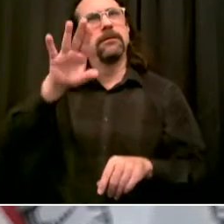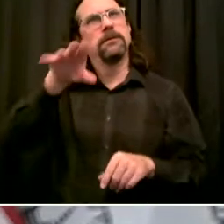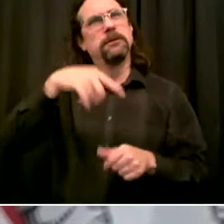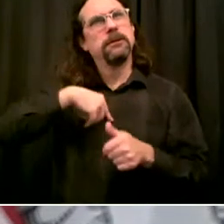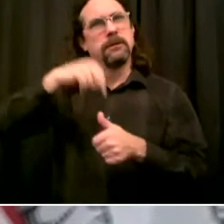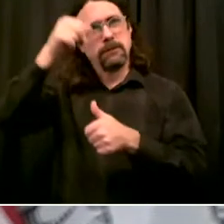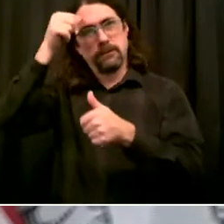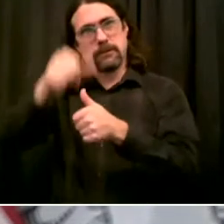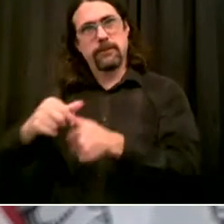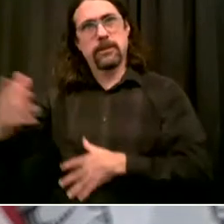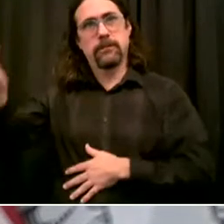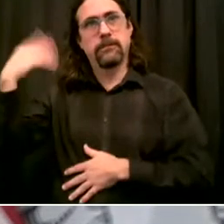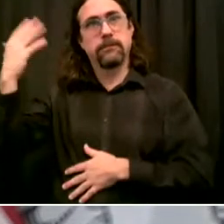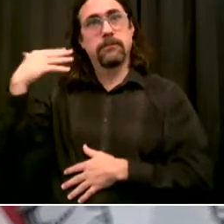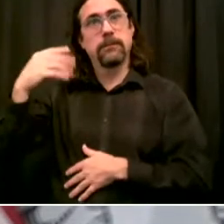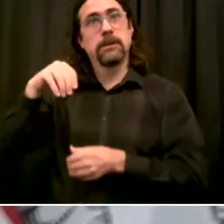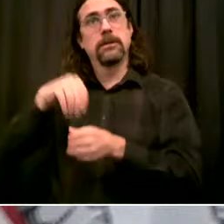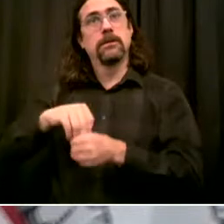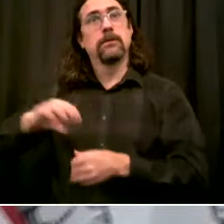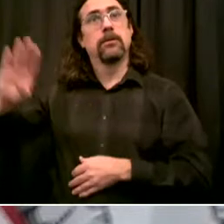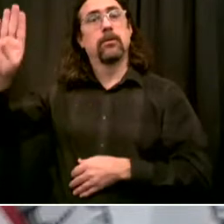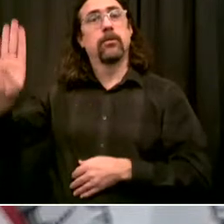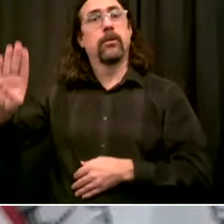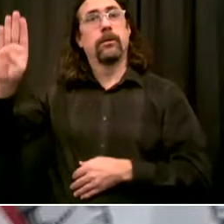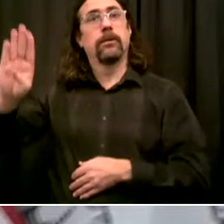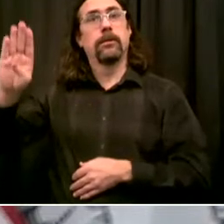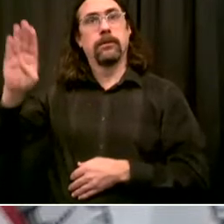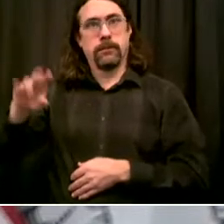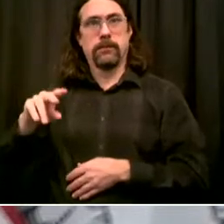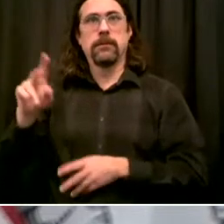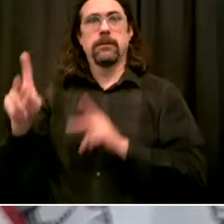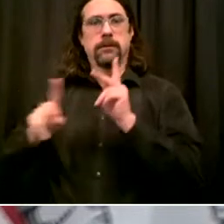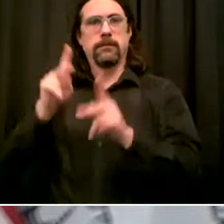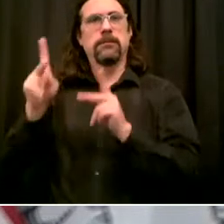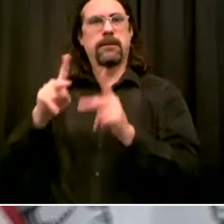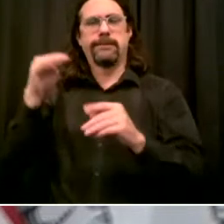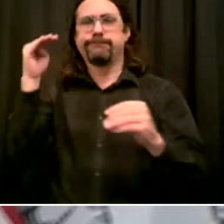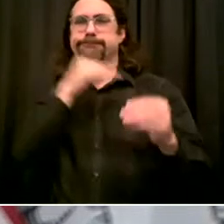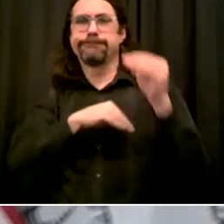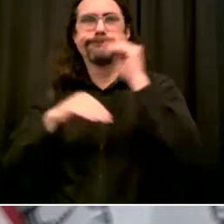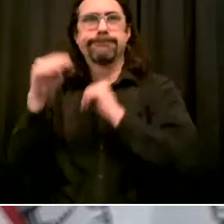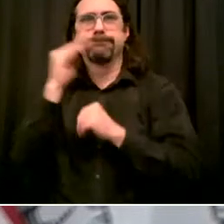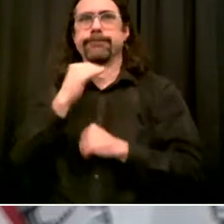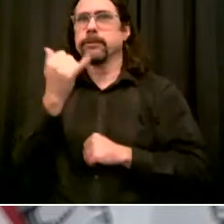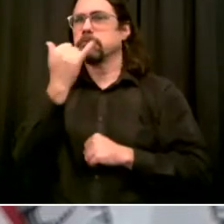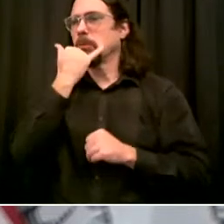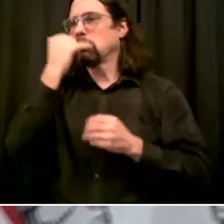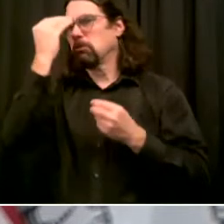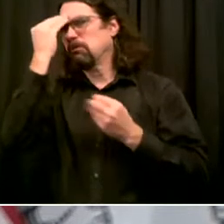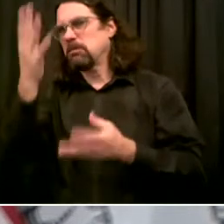BASISIACLLLLY POLITICS IN TERMS